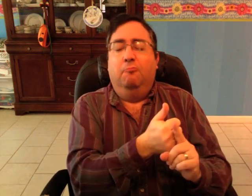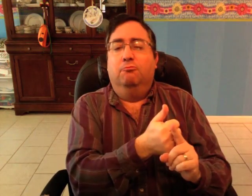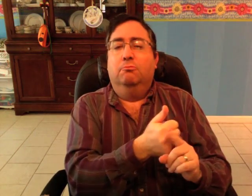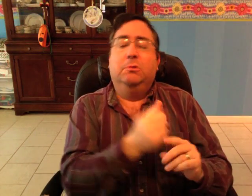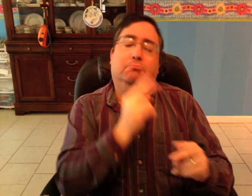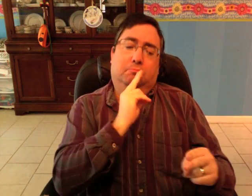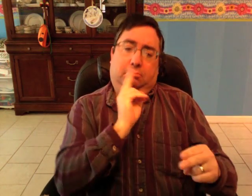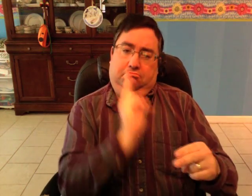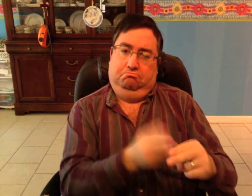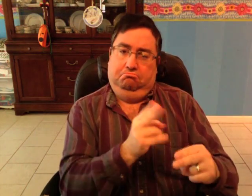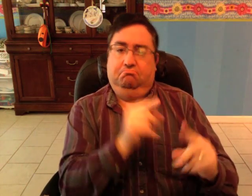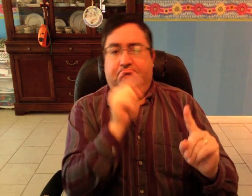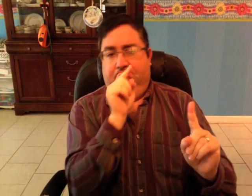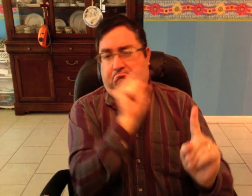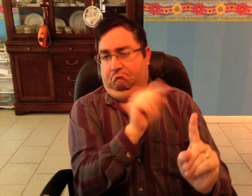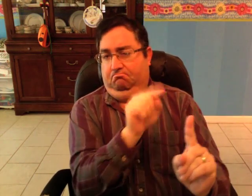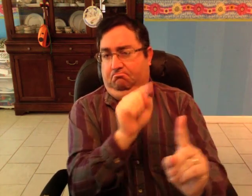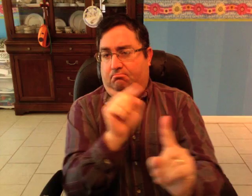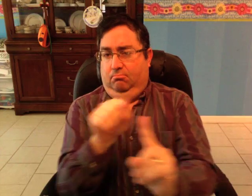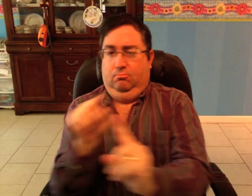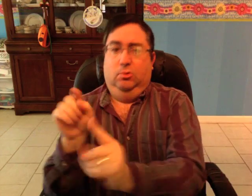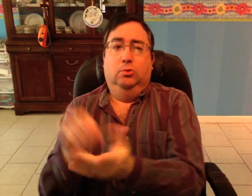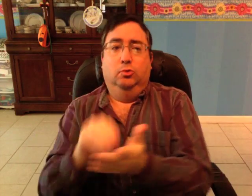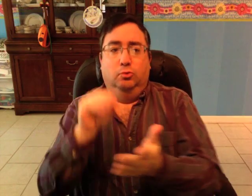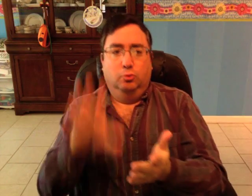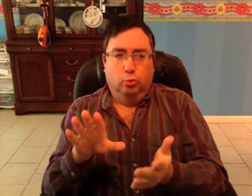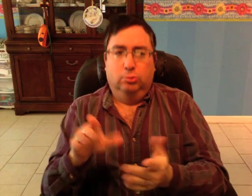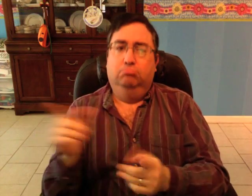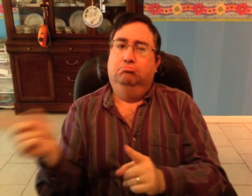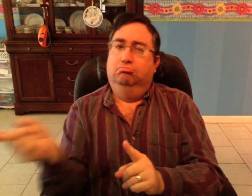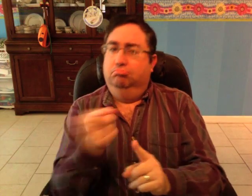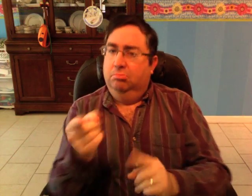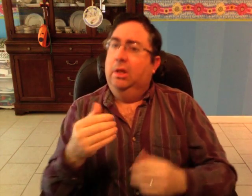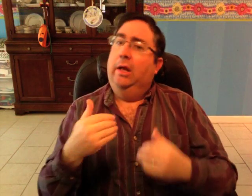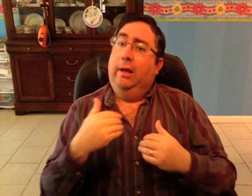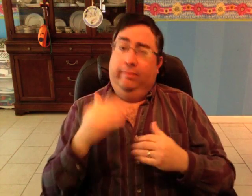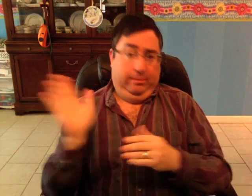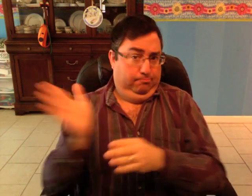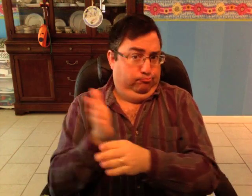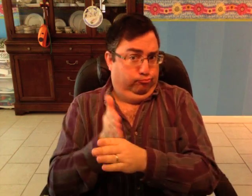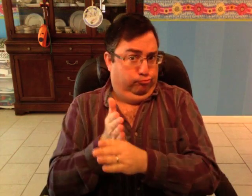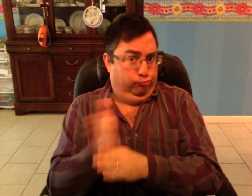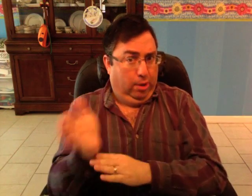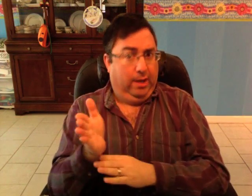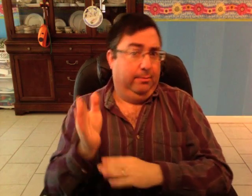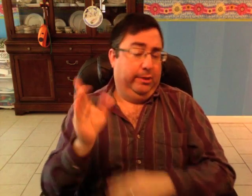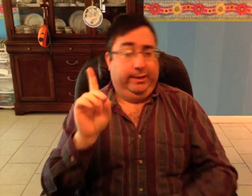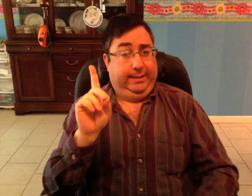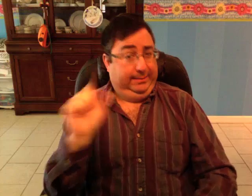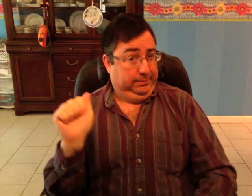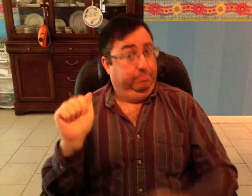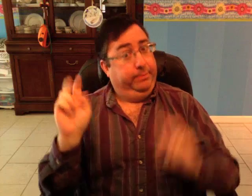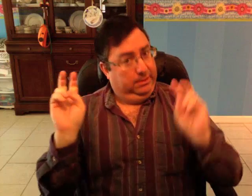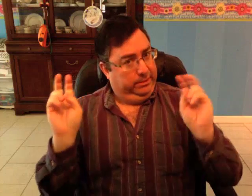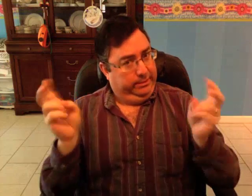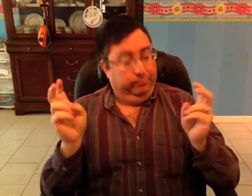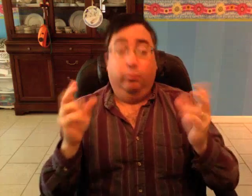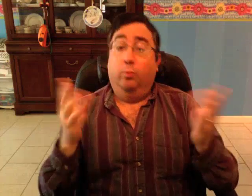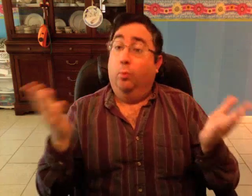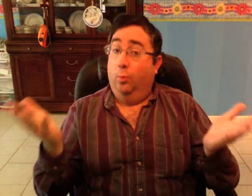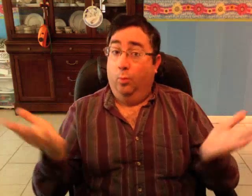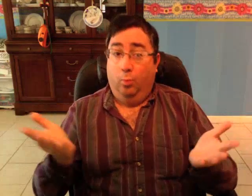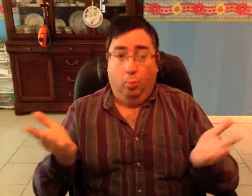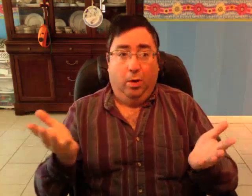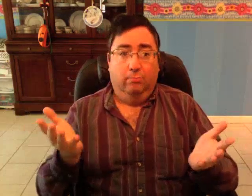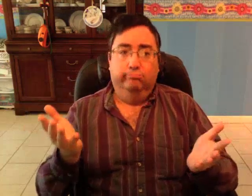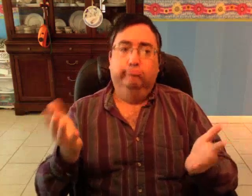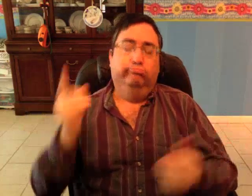as having a primary "disability" of hearing loss,